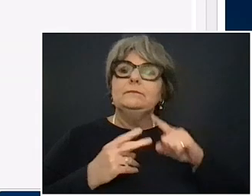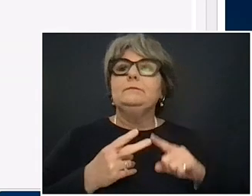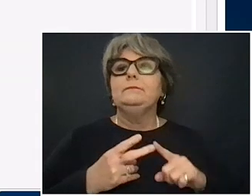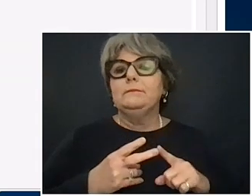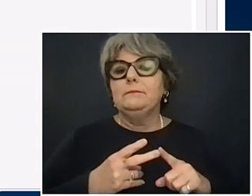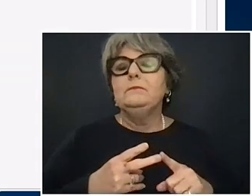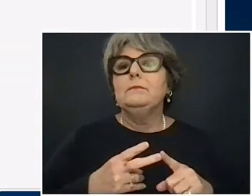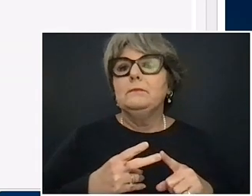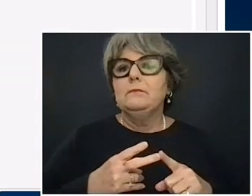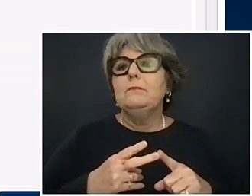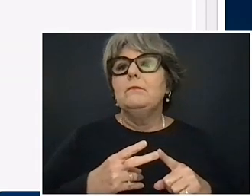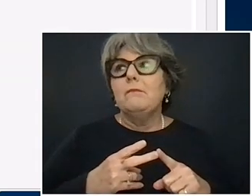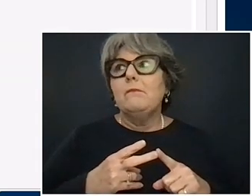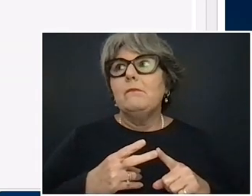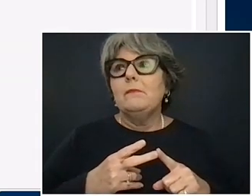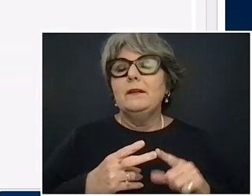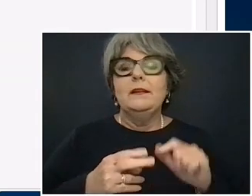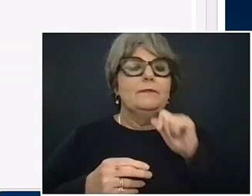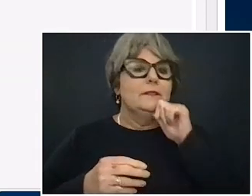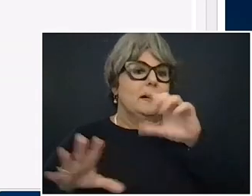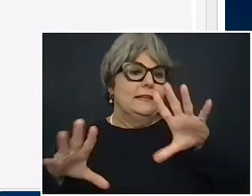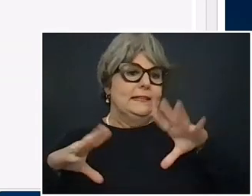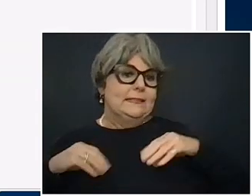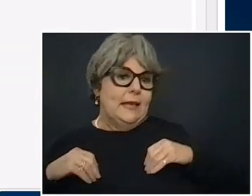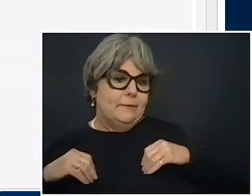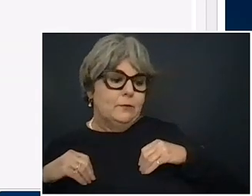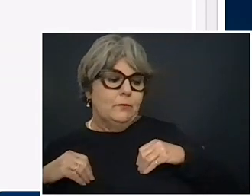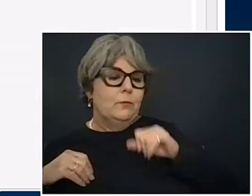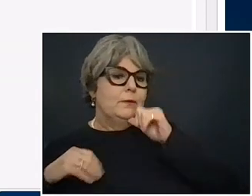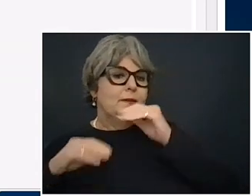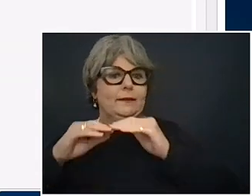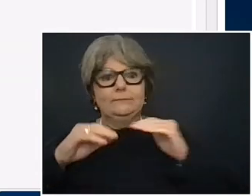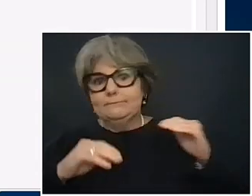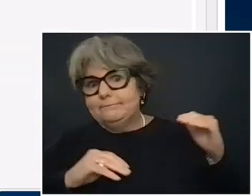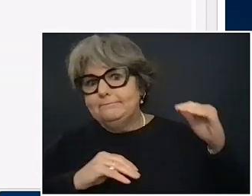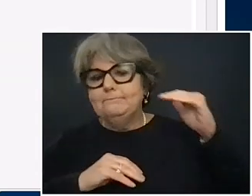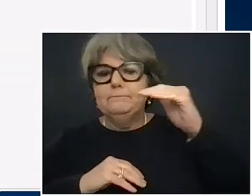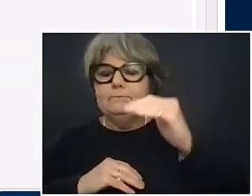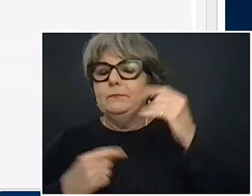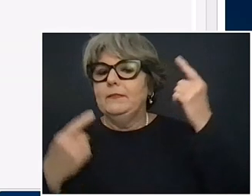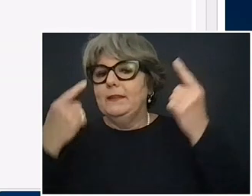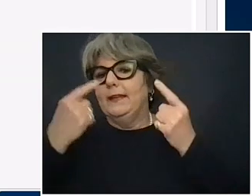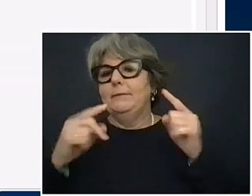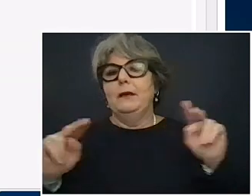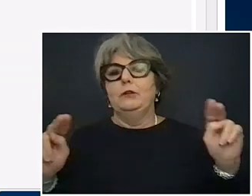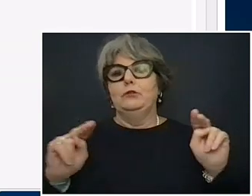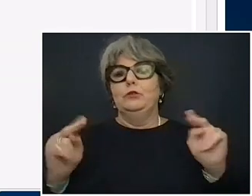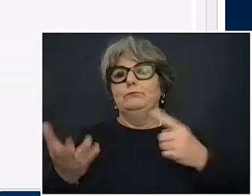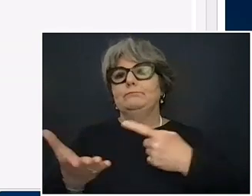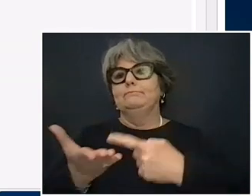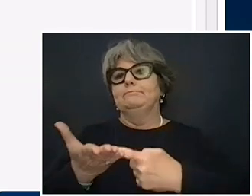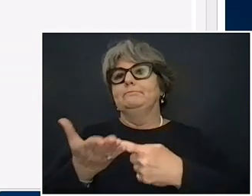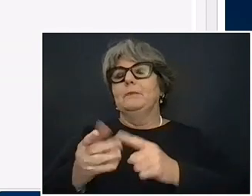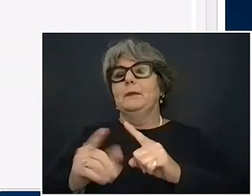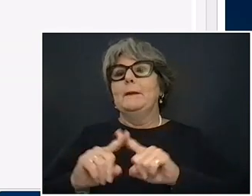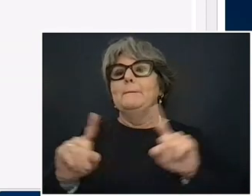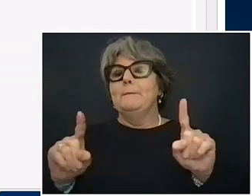things that are unacceptable, but let's not go overboard. We need to think about other conversations. But at heart, what